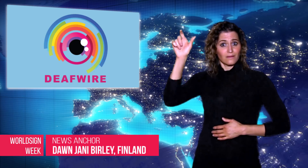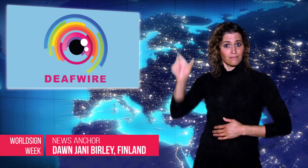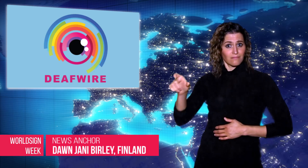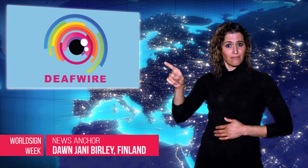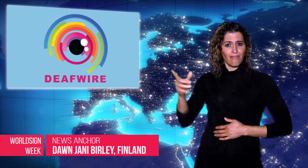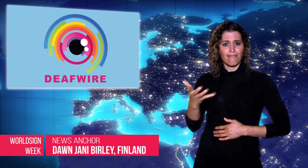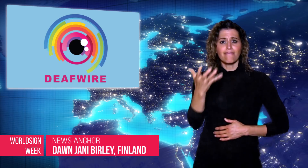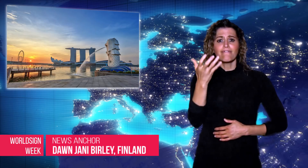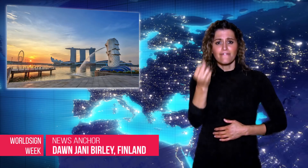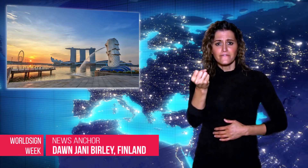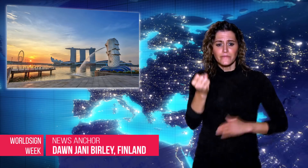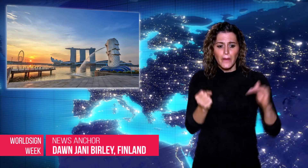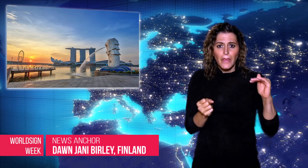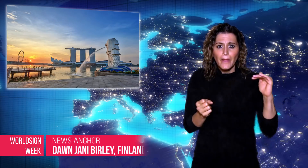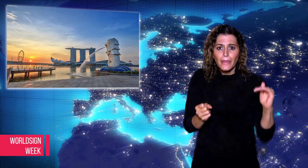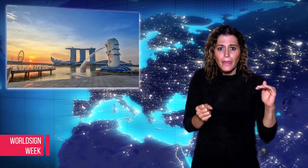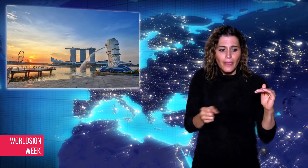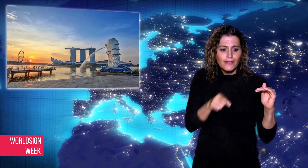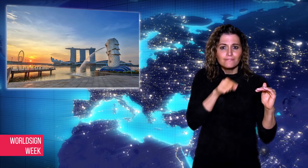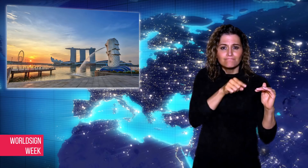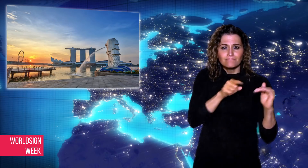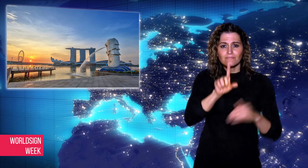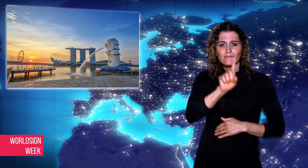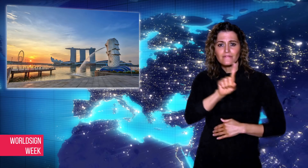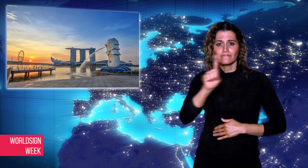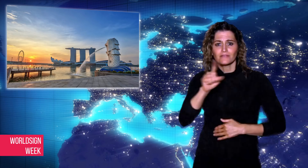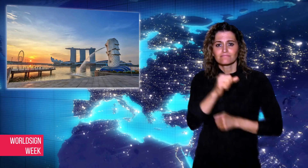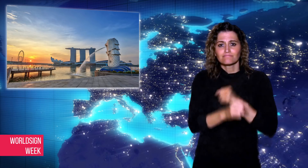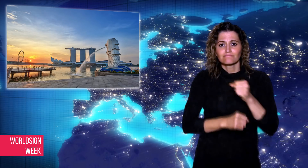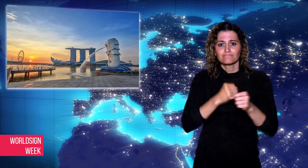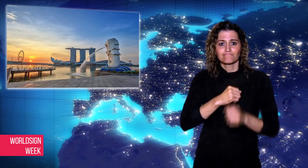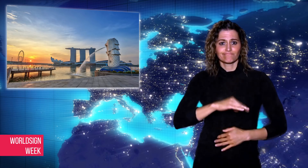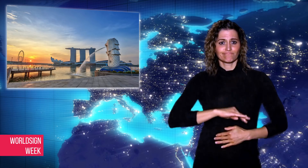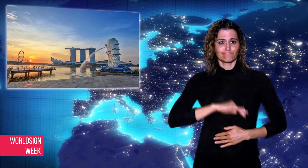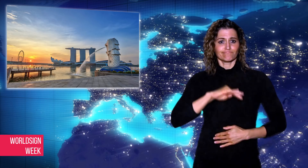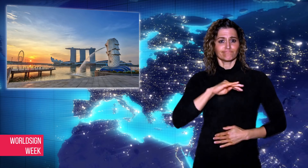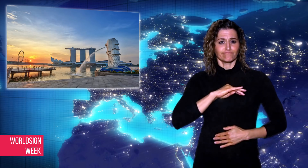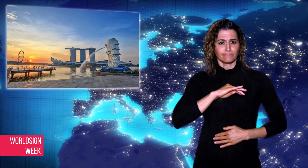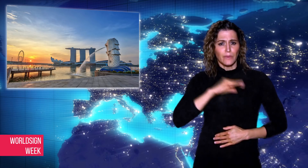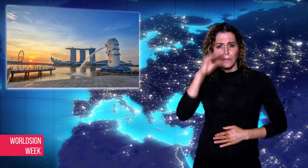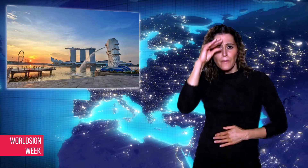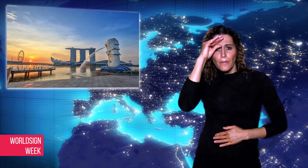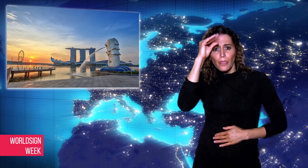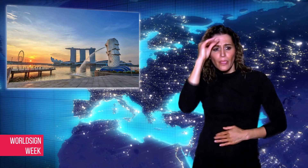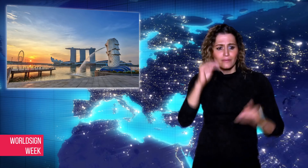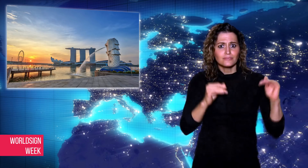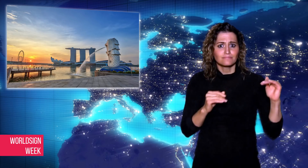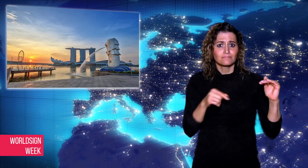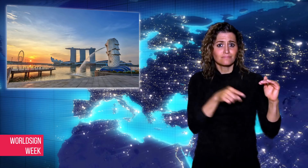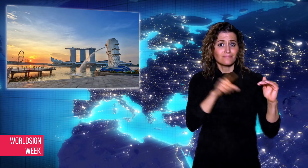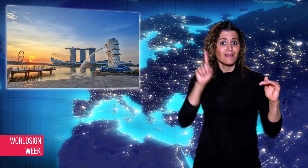his 11 year old mentally disabled and